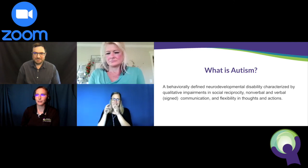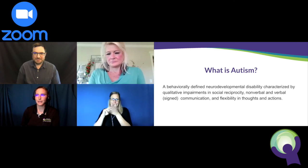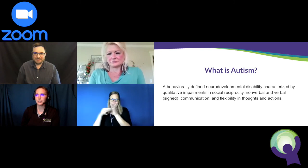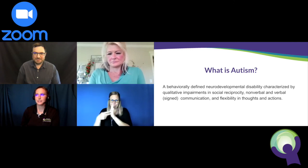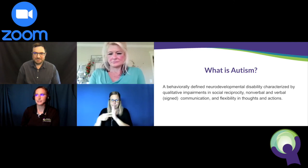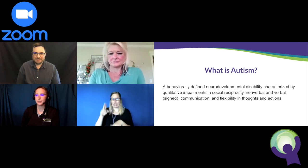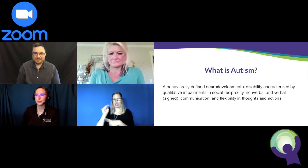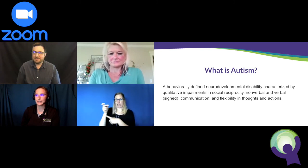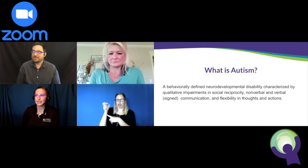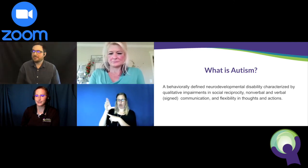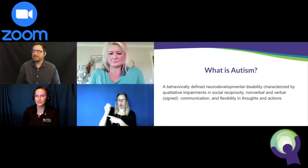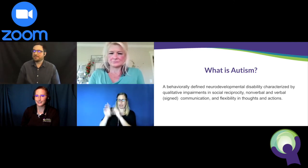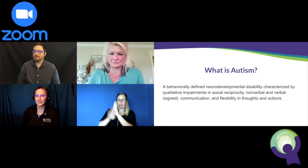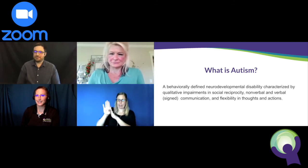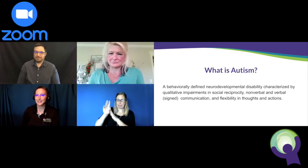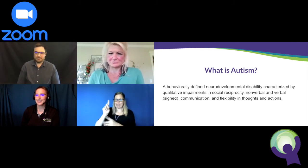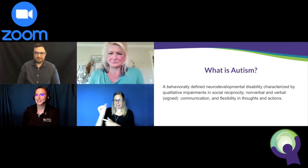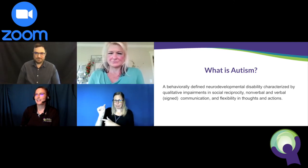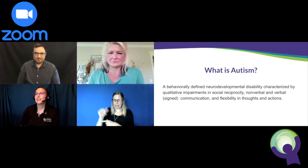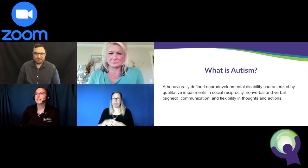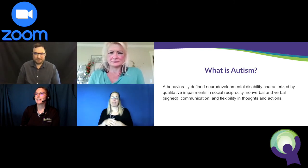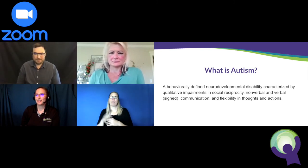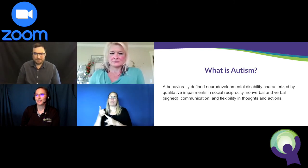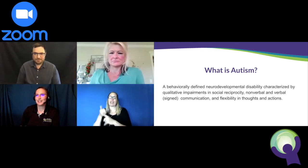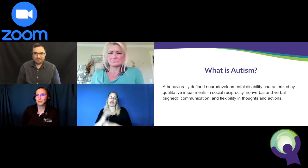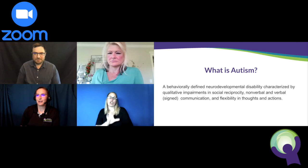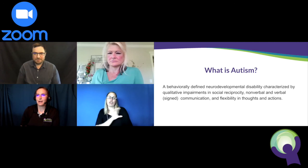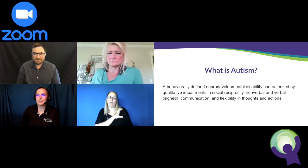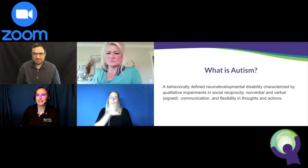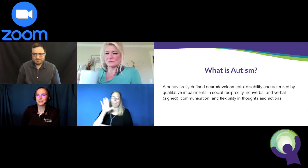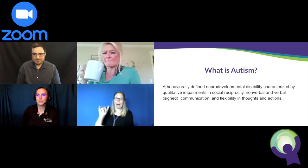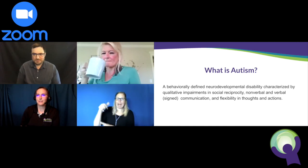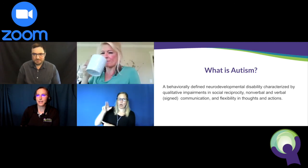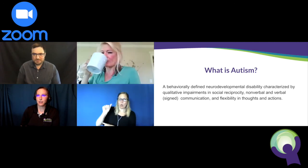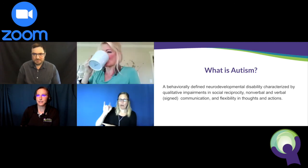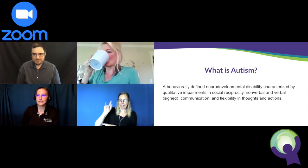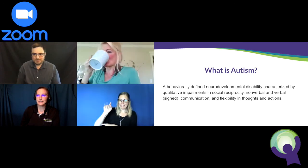developmental disability, characterized by qualitative impairments